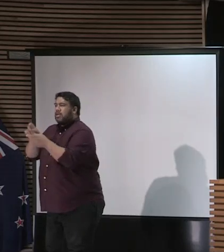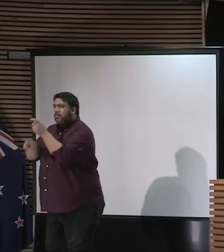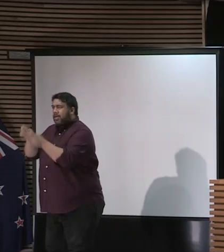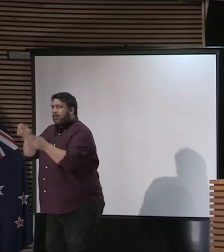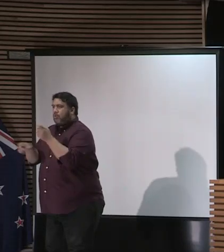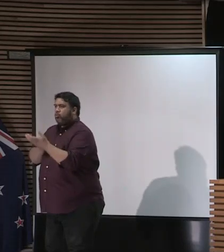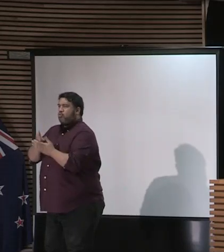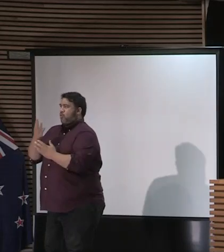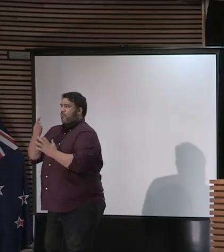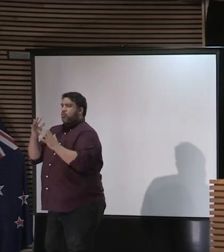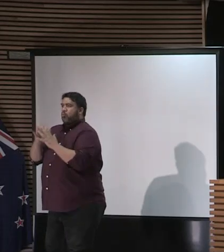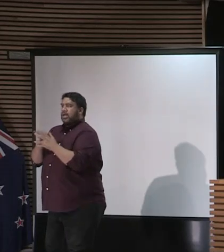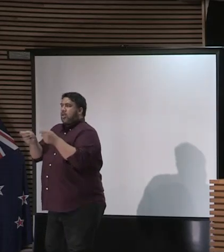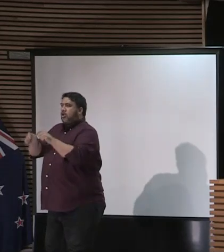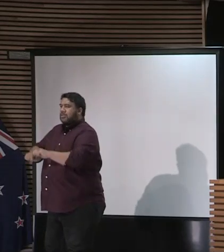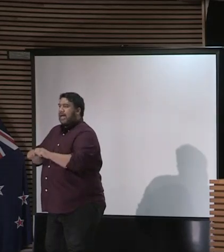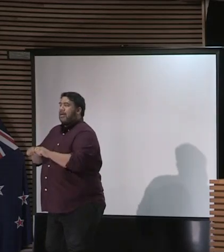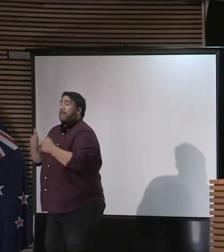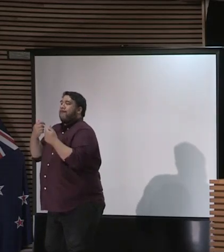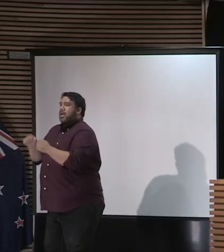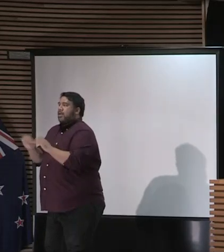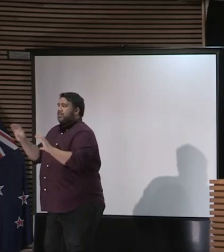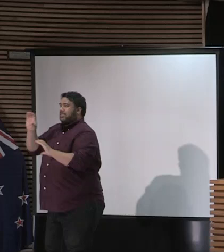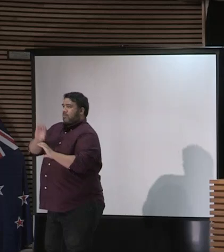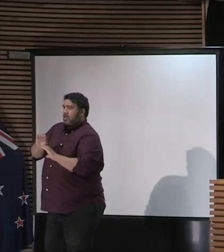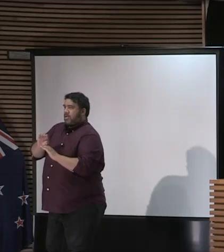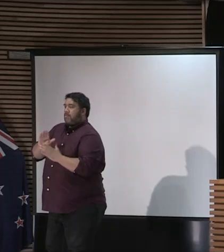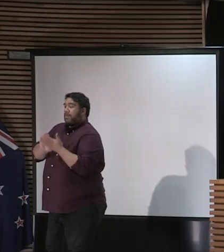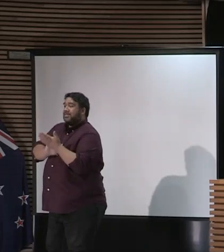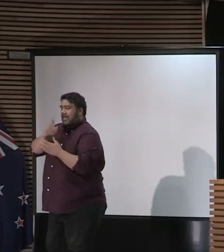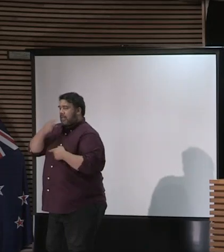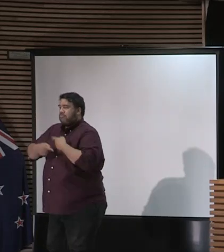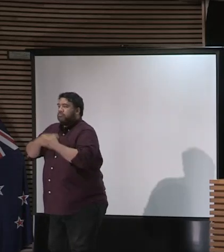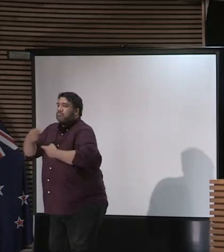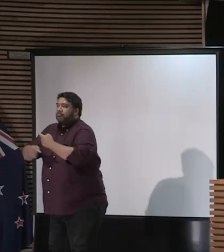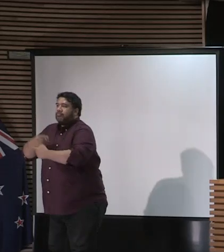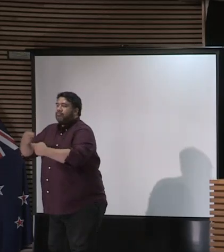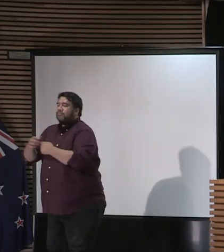administered the wage subsidy for 1.6 million workers successfully over four weeks